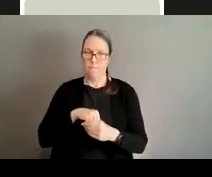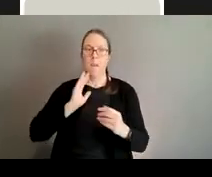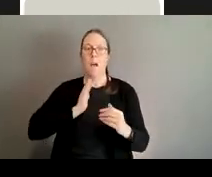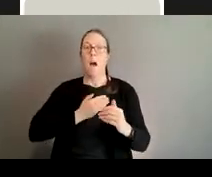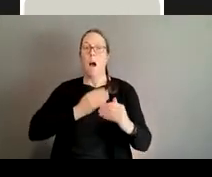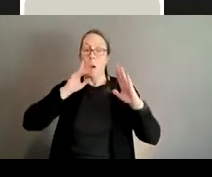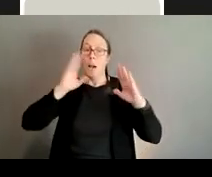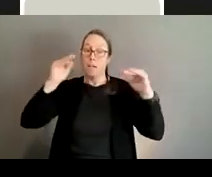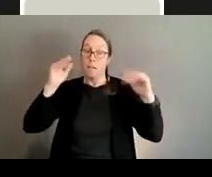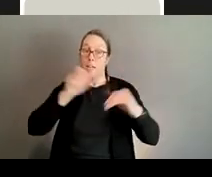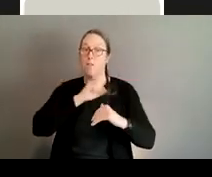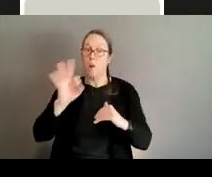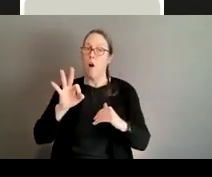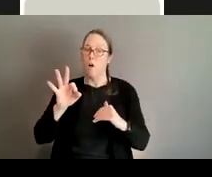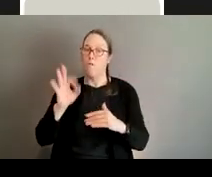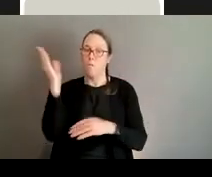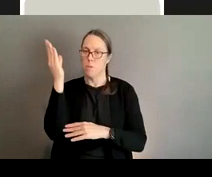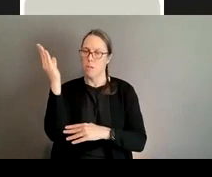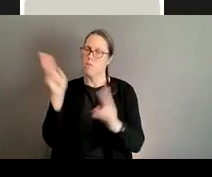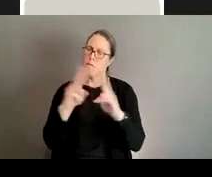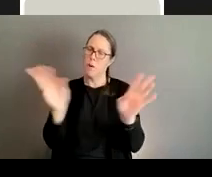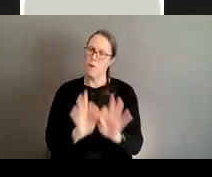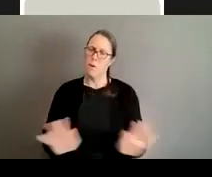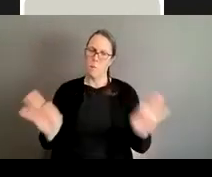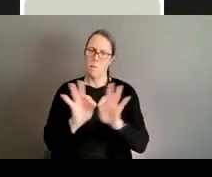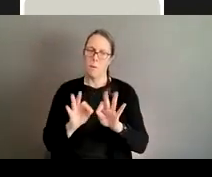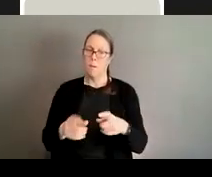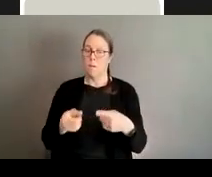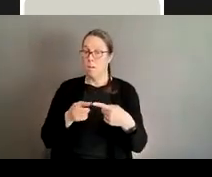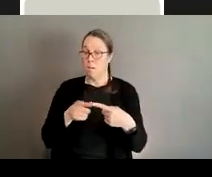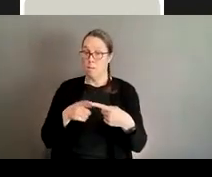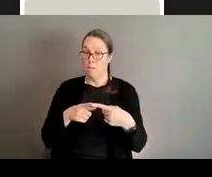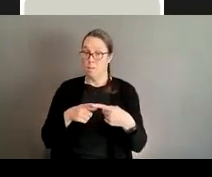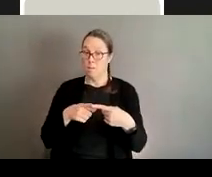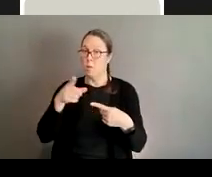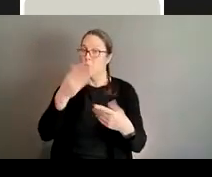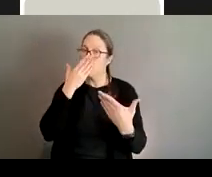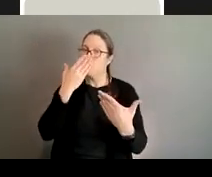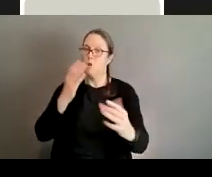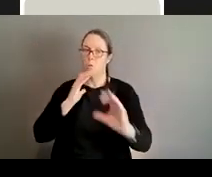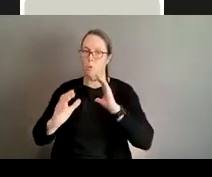presenters are important. One piece is that you are in good communication with the LEAD